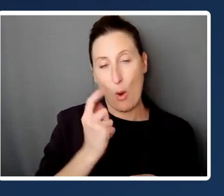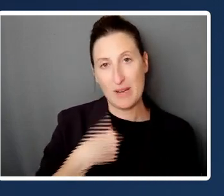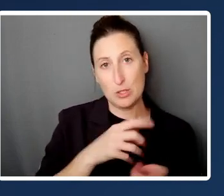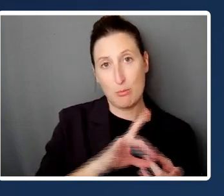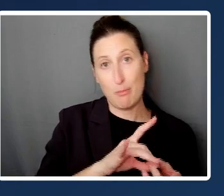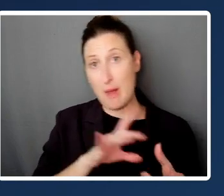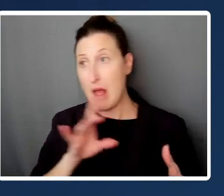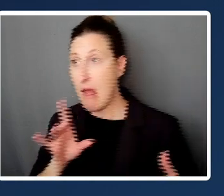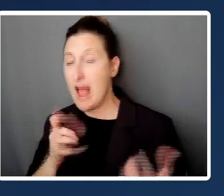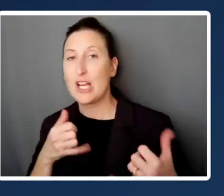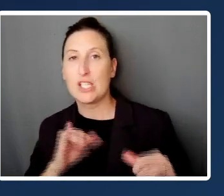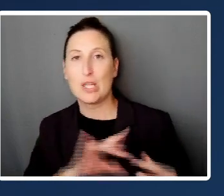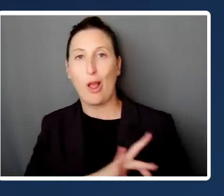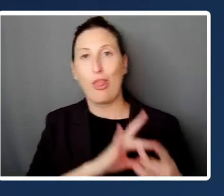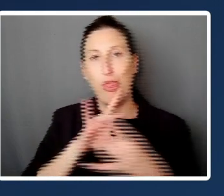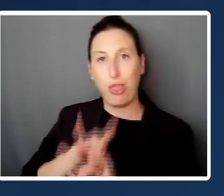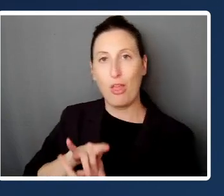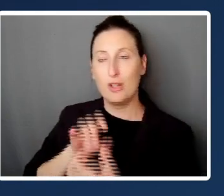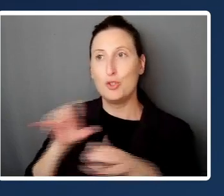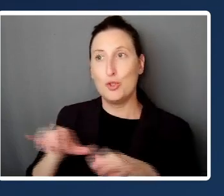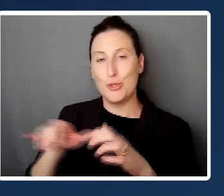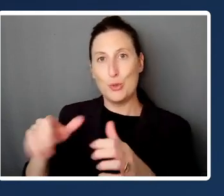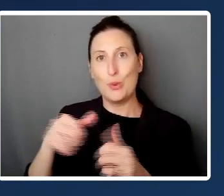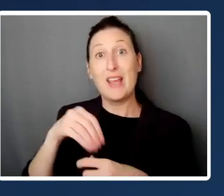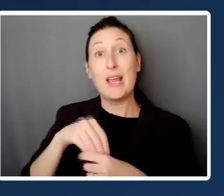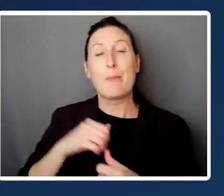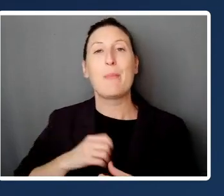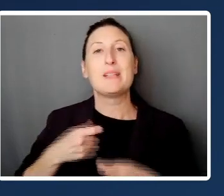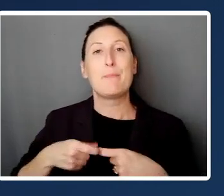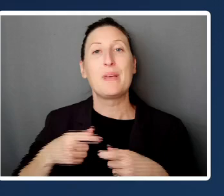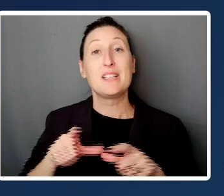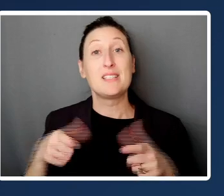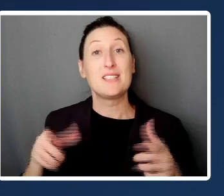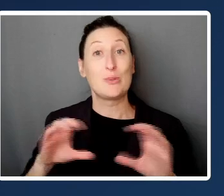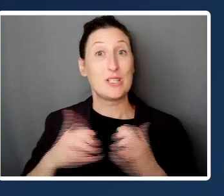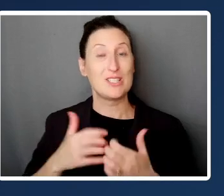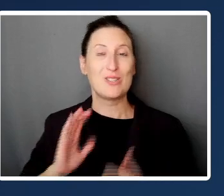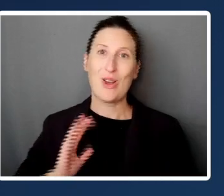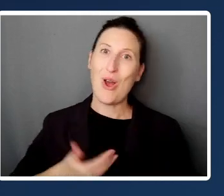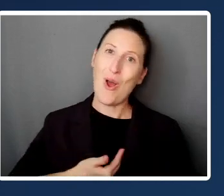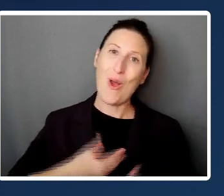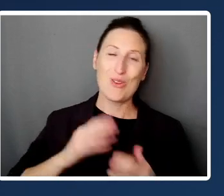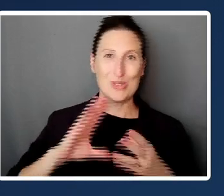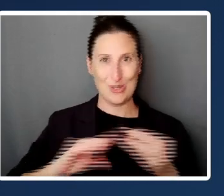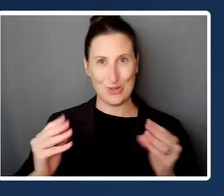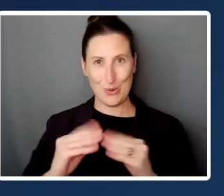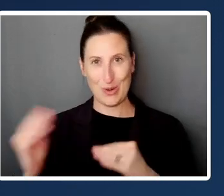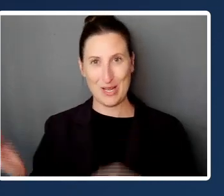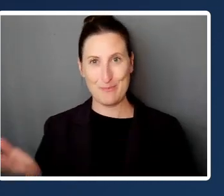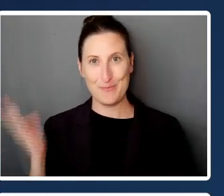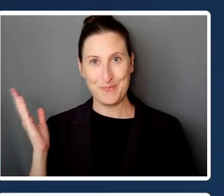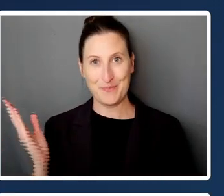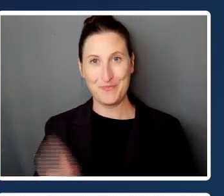to do in my Spanish language class. So, this is our story. Next slide, please.